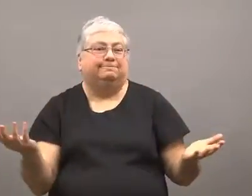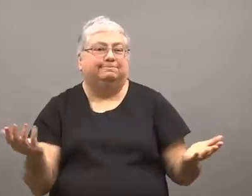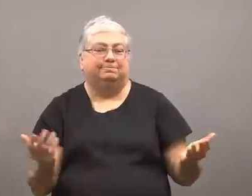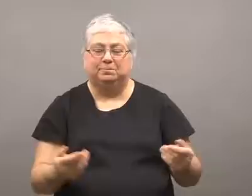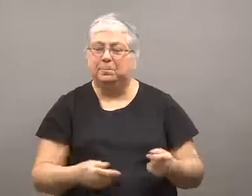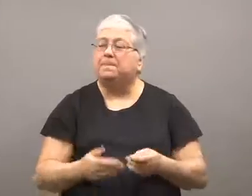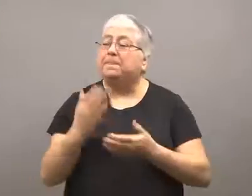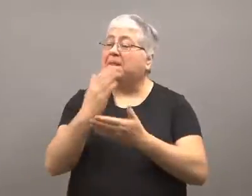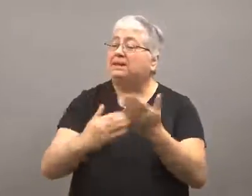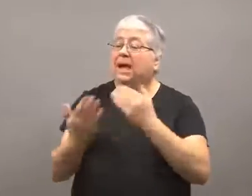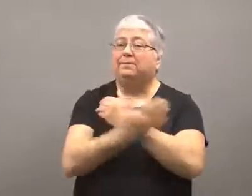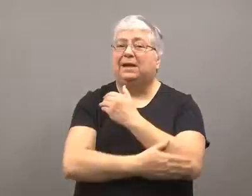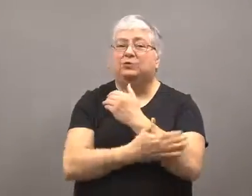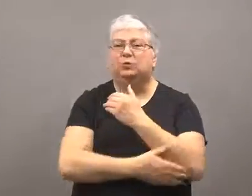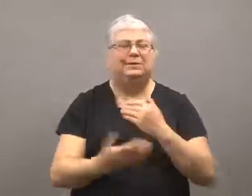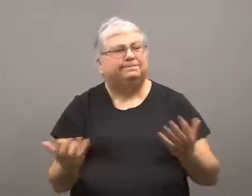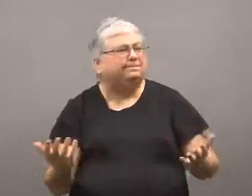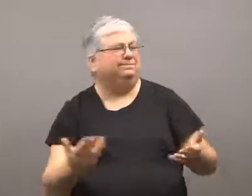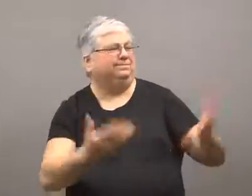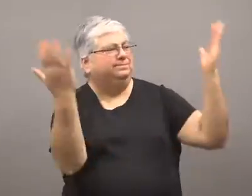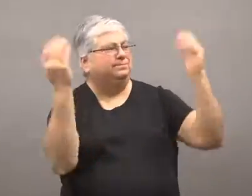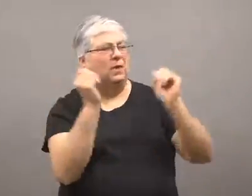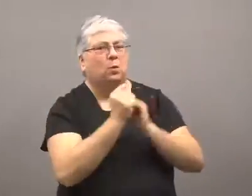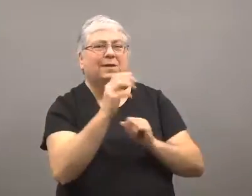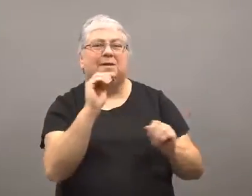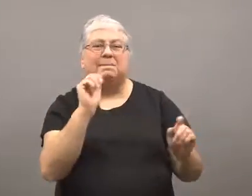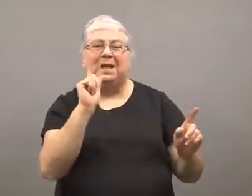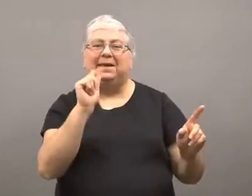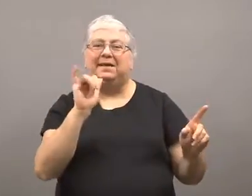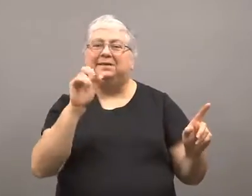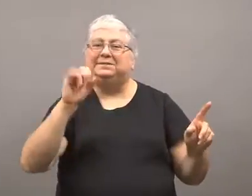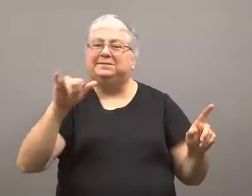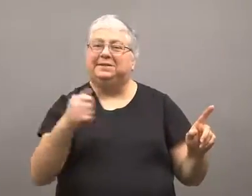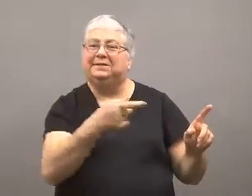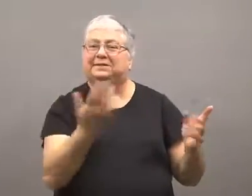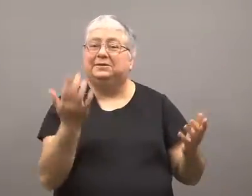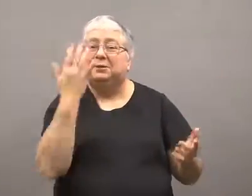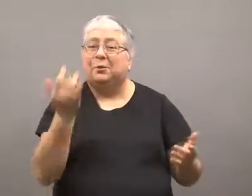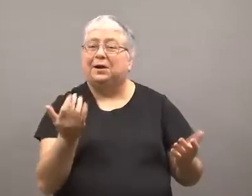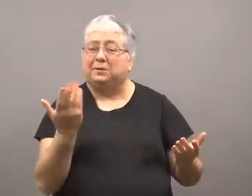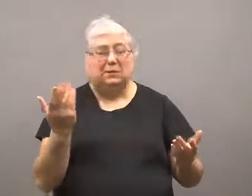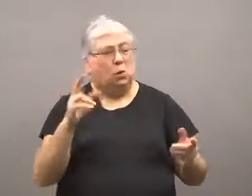Some countries have criticized Malaysia.